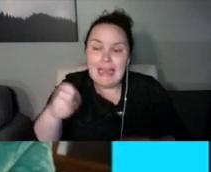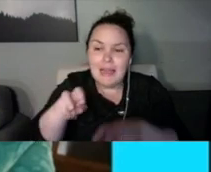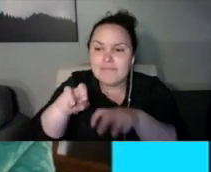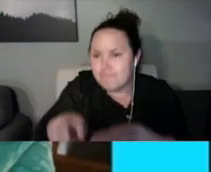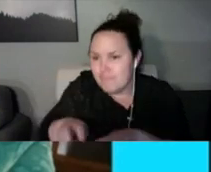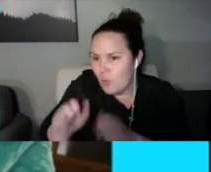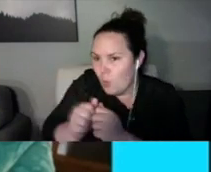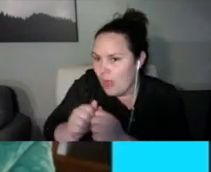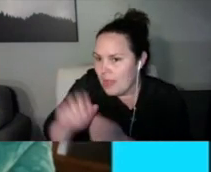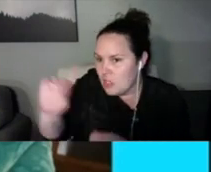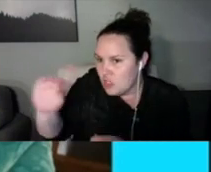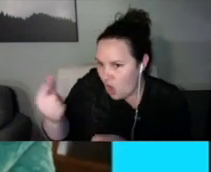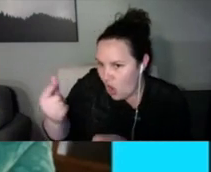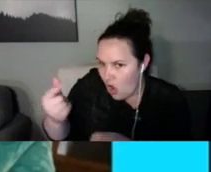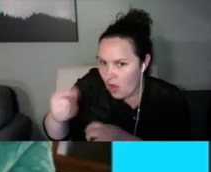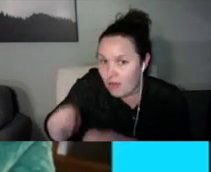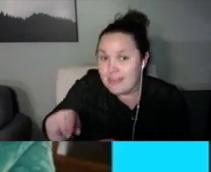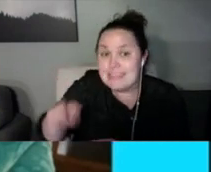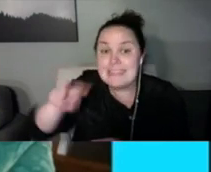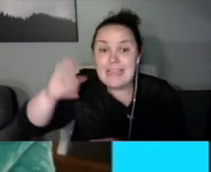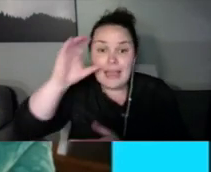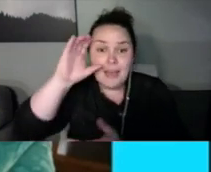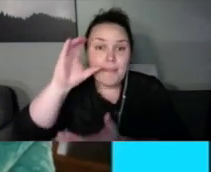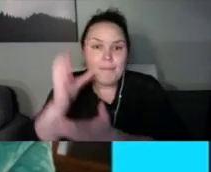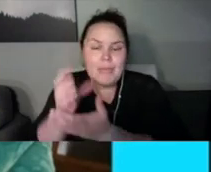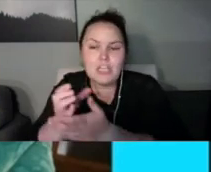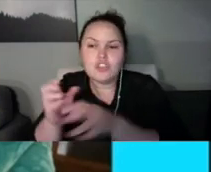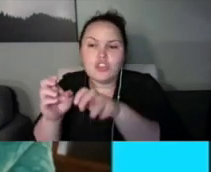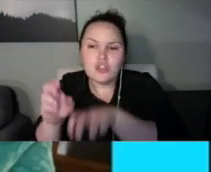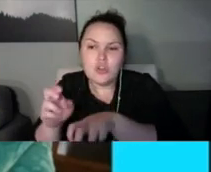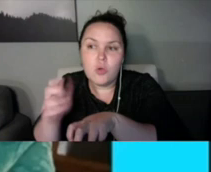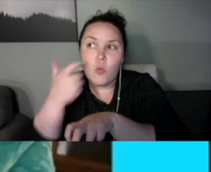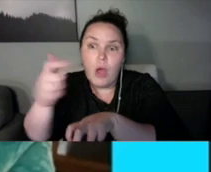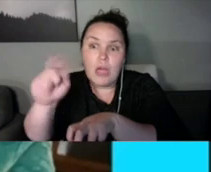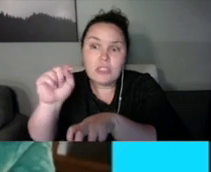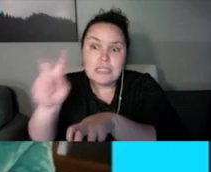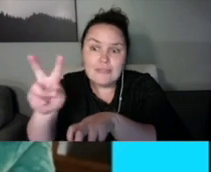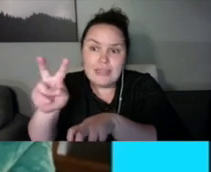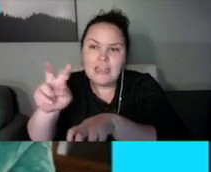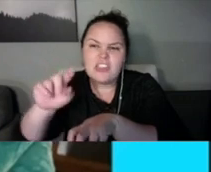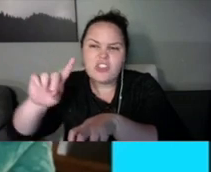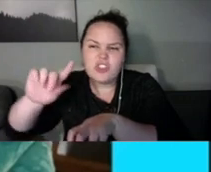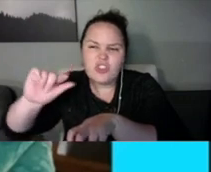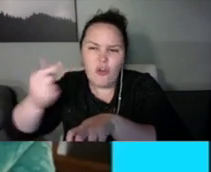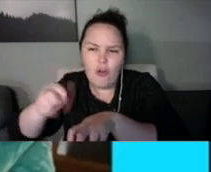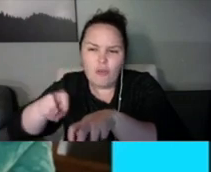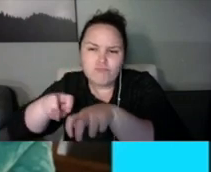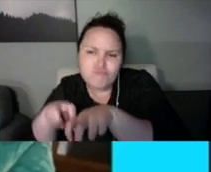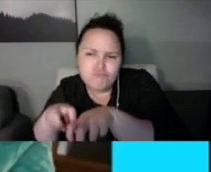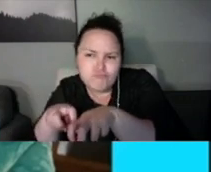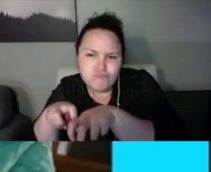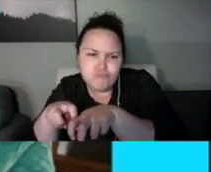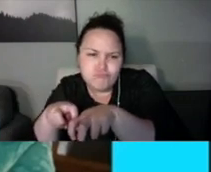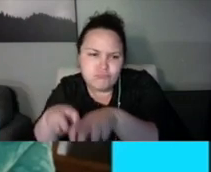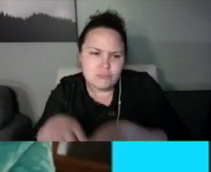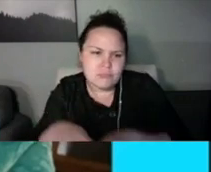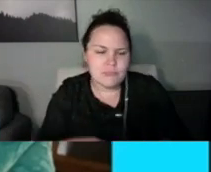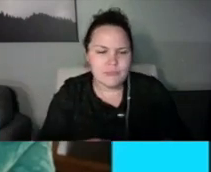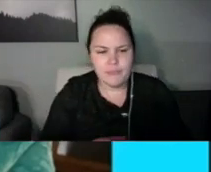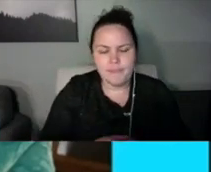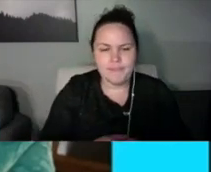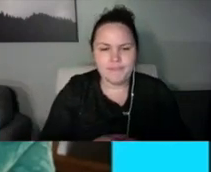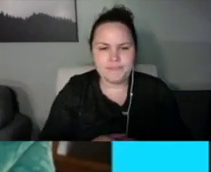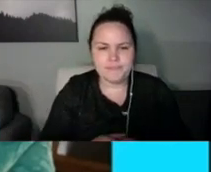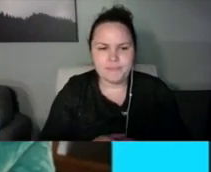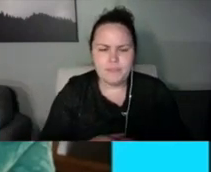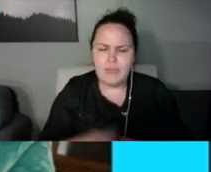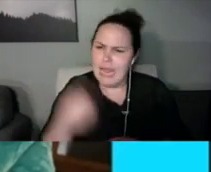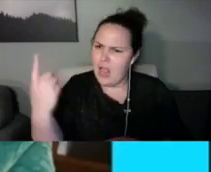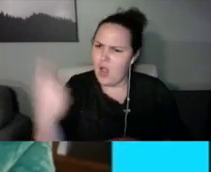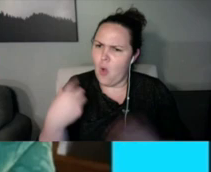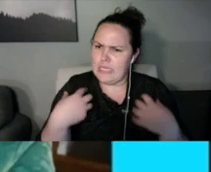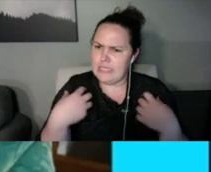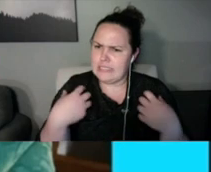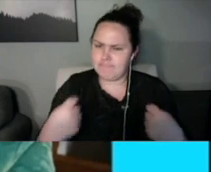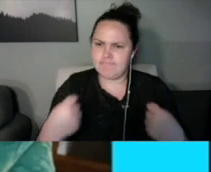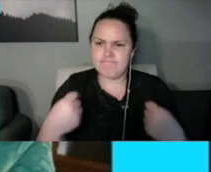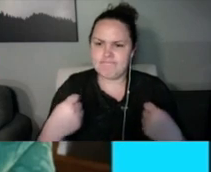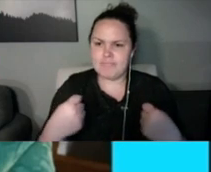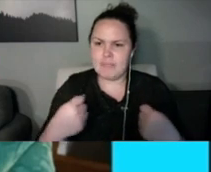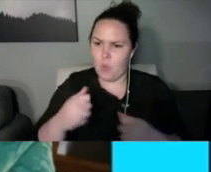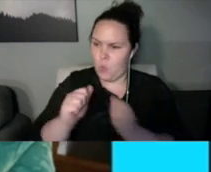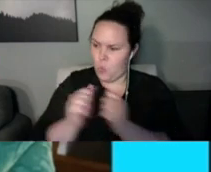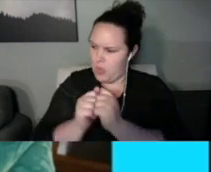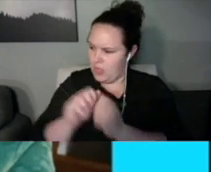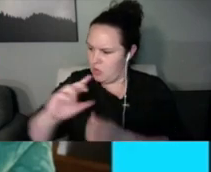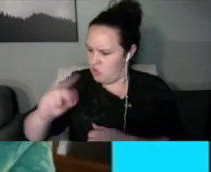send me an email or whatever, I'd love to talk to you about it.